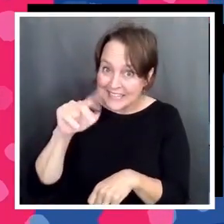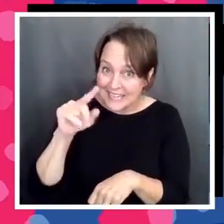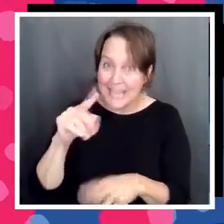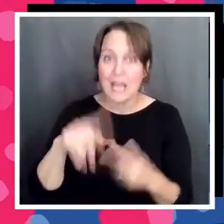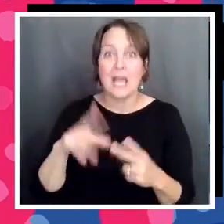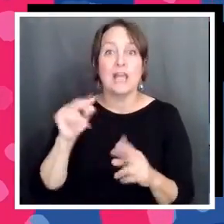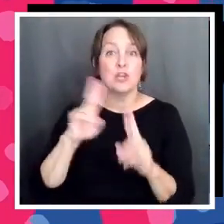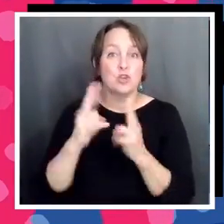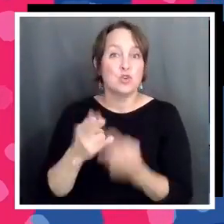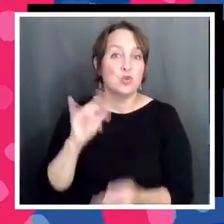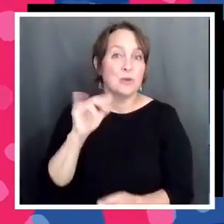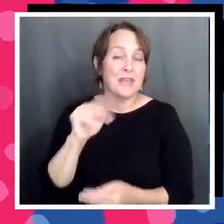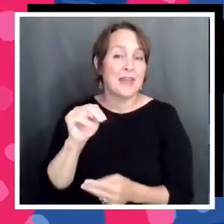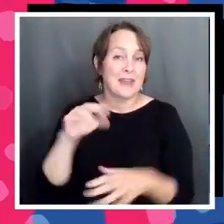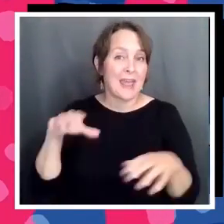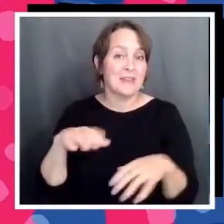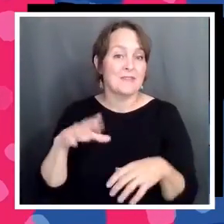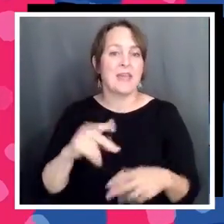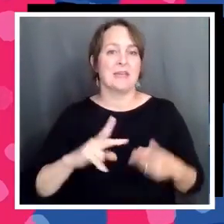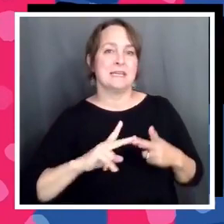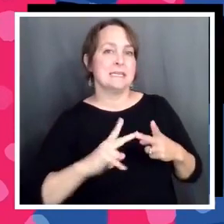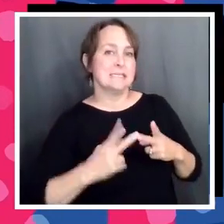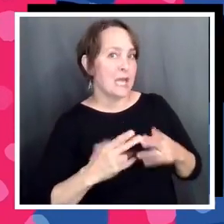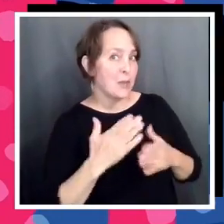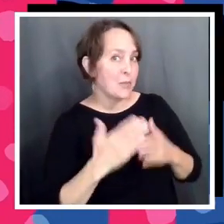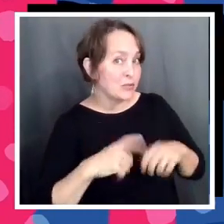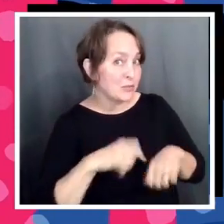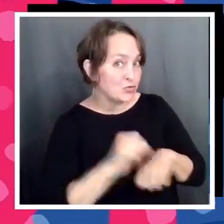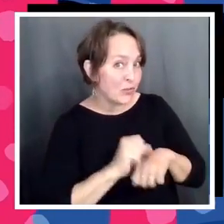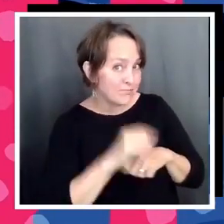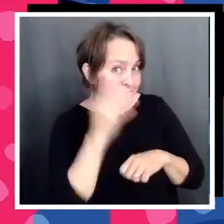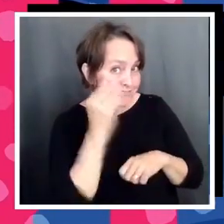LET ME JUST BOW DOWN TO YOU NOW.